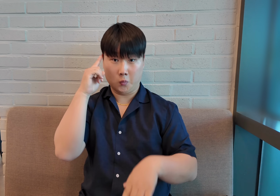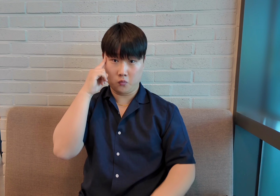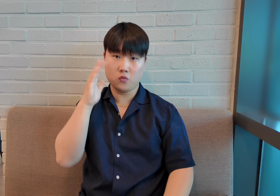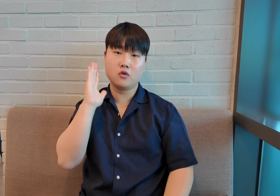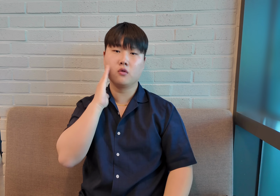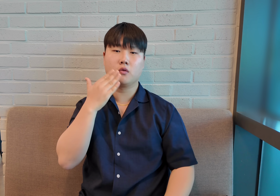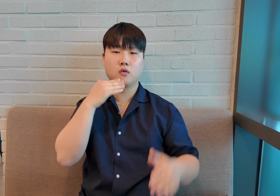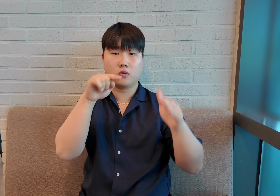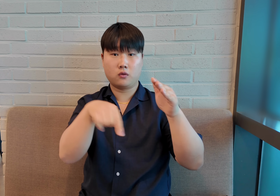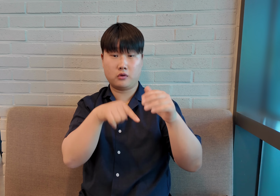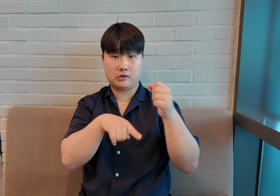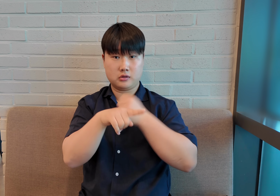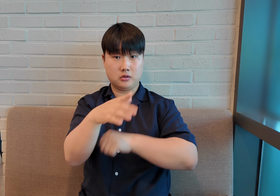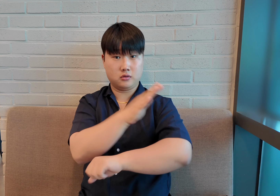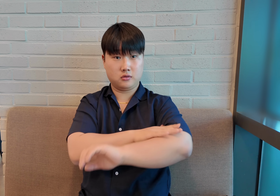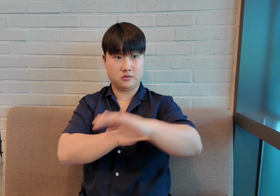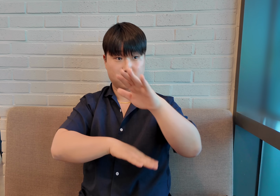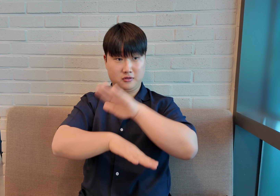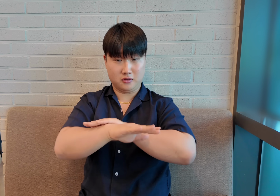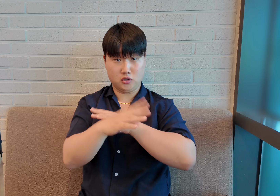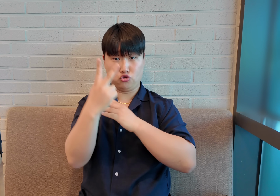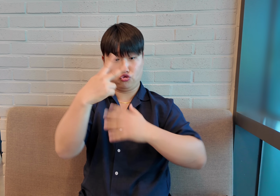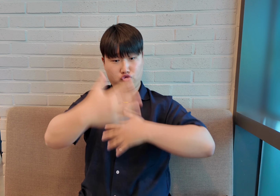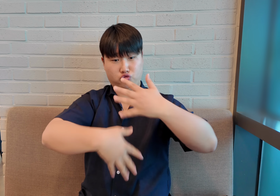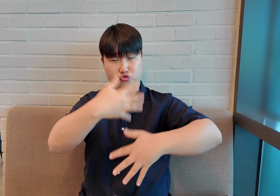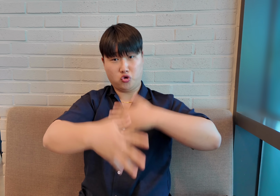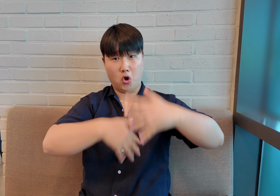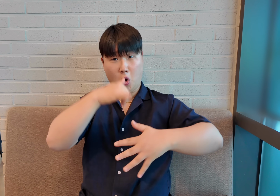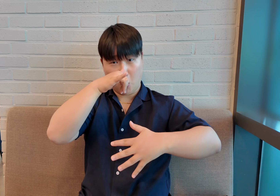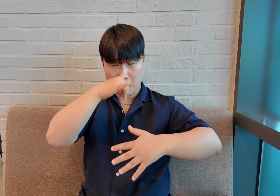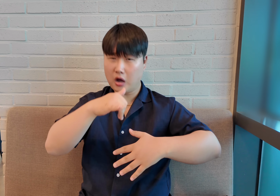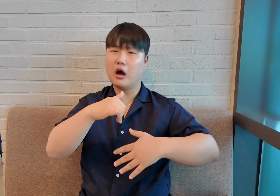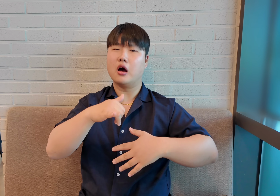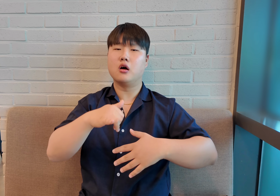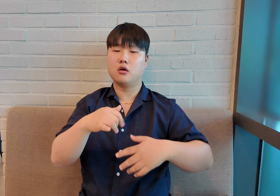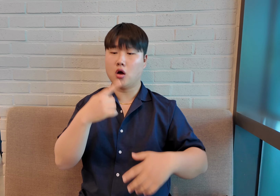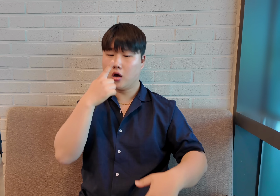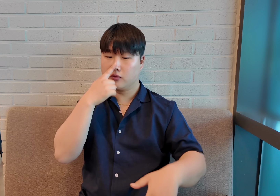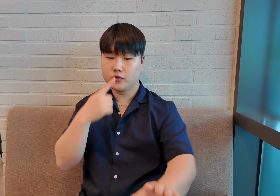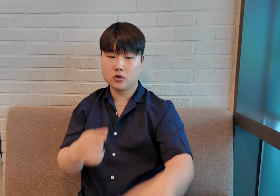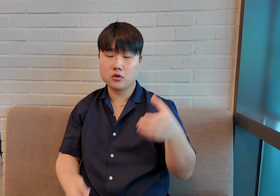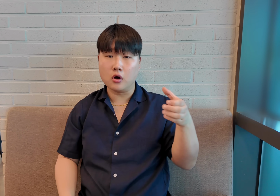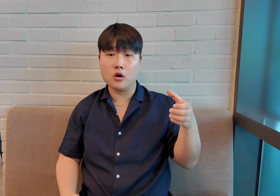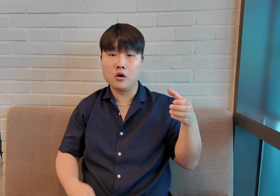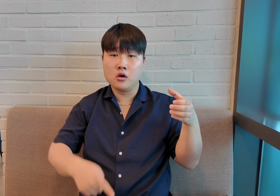When deaf people talk, they use both hands, but if they are holding a coffee in their hand,